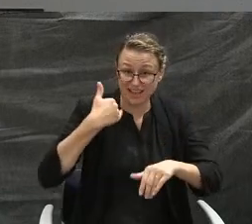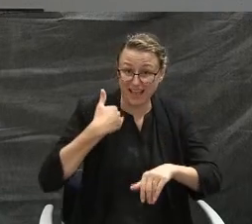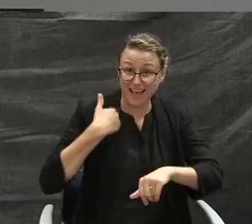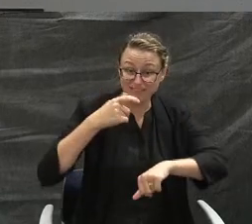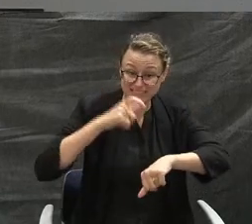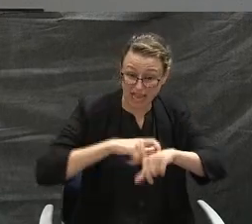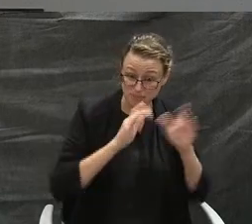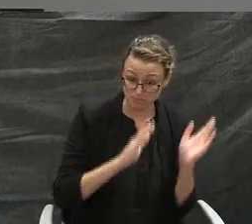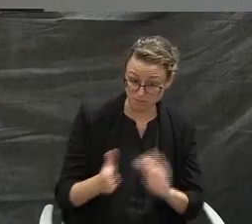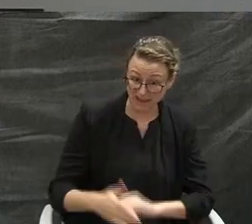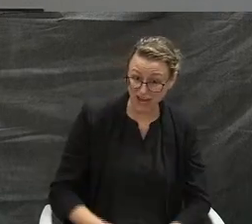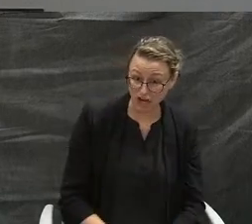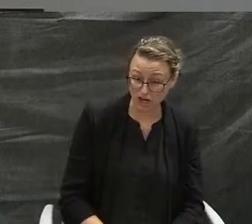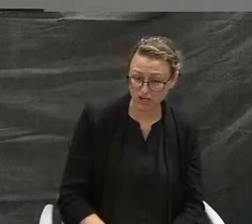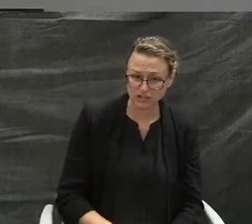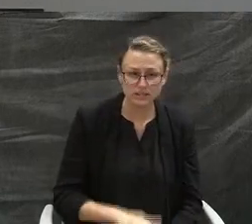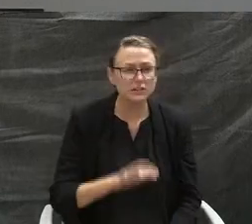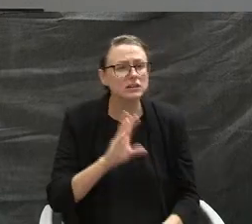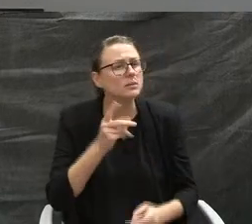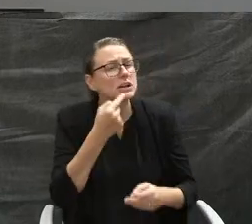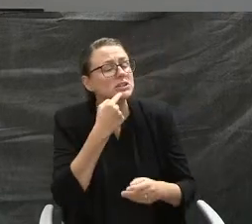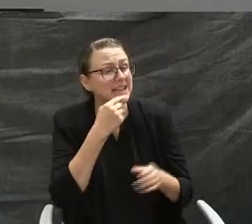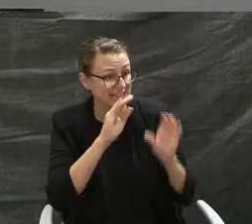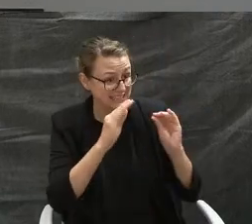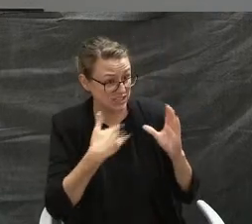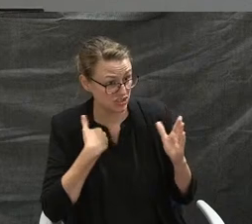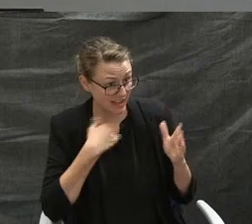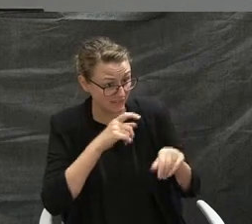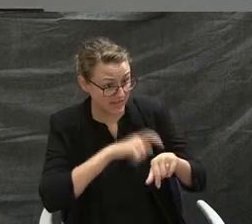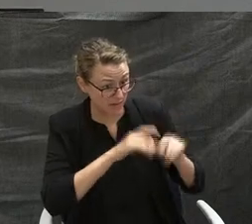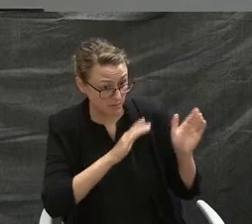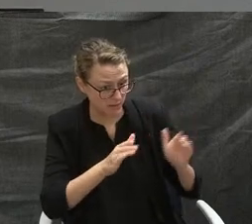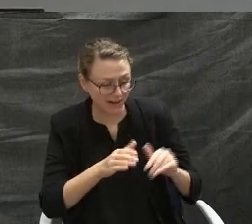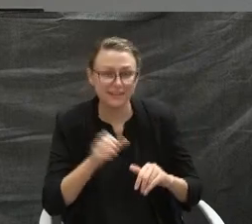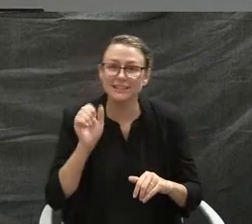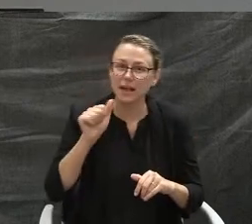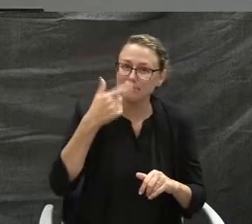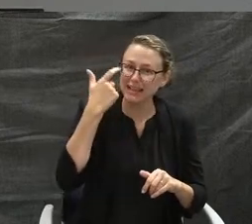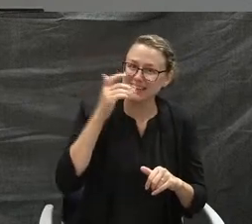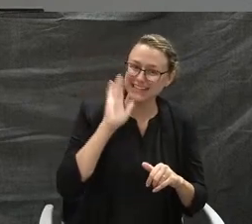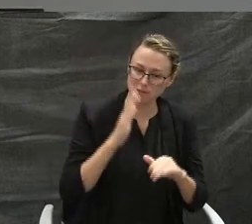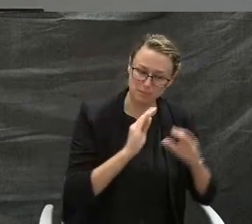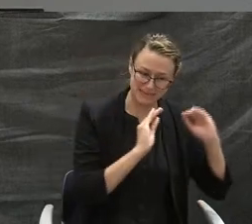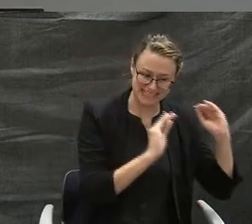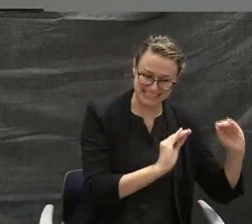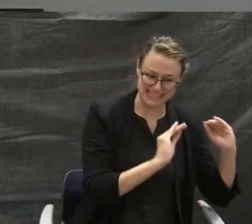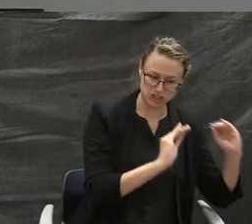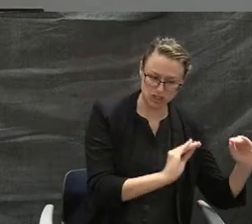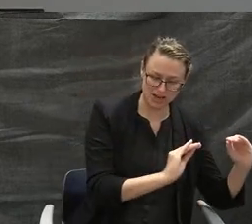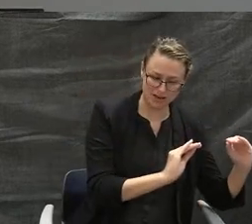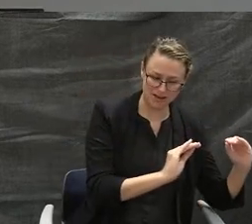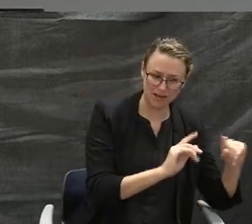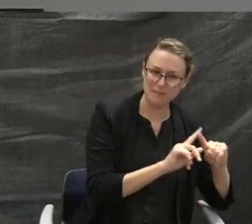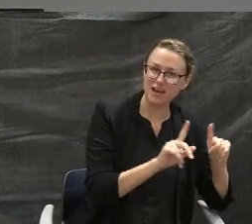Do the teachers have time for prepare to prepare? It? Sounds like there will be teaching, but then they also be having to